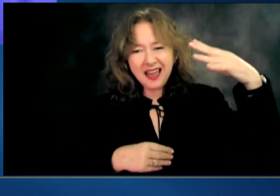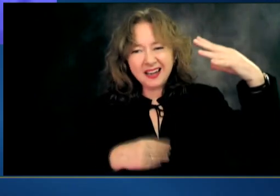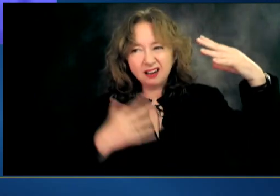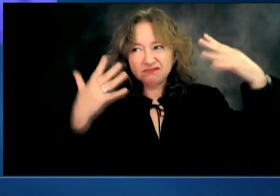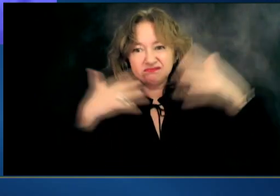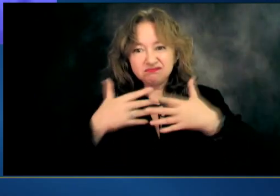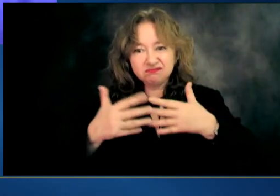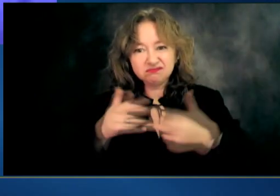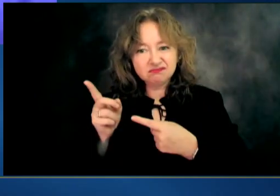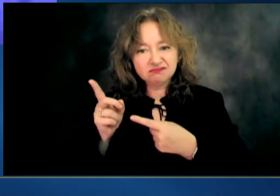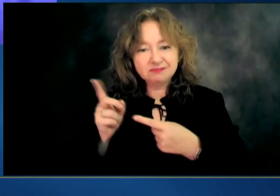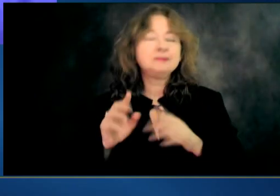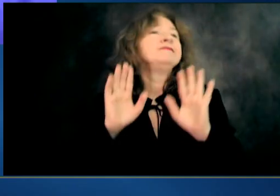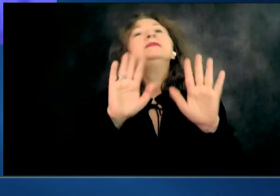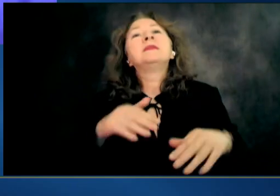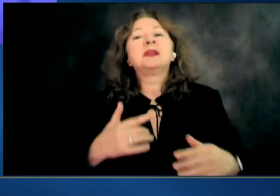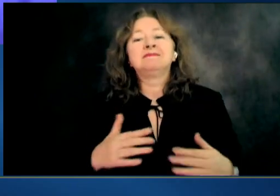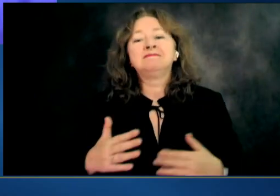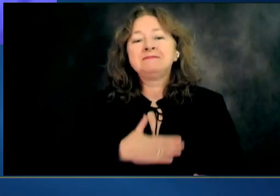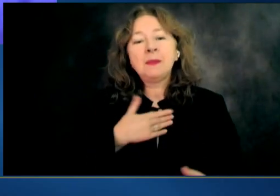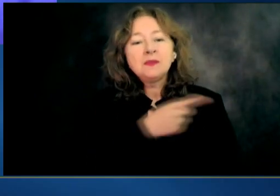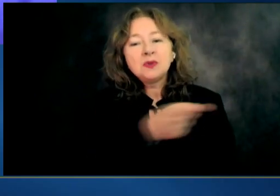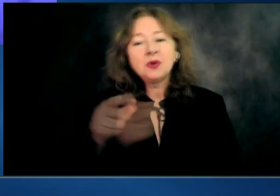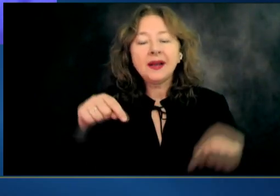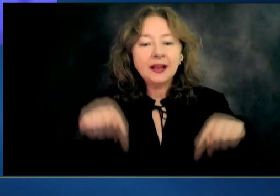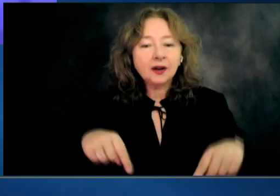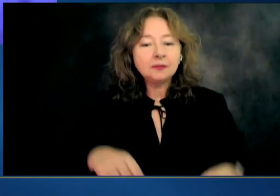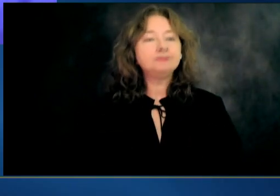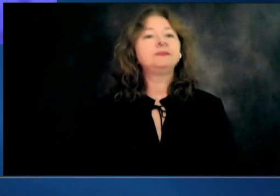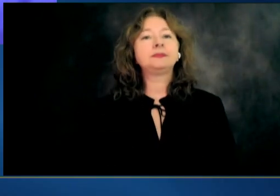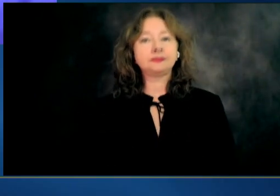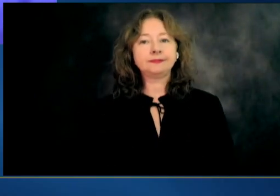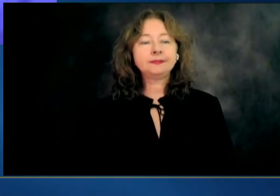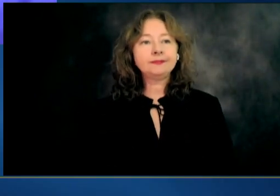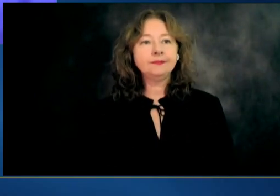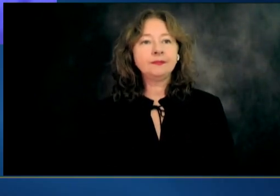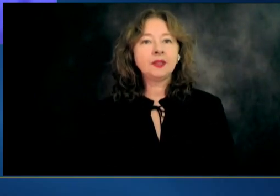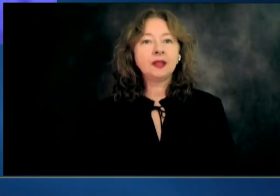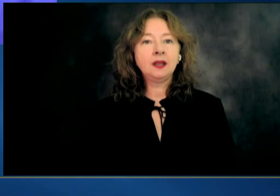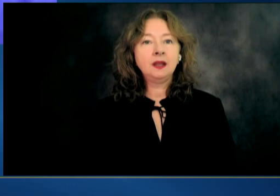Well, we're thrilled to have all of you here. We're more importantly thrilled that you would